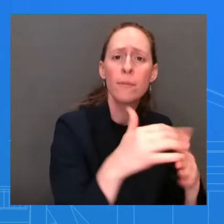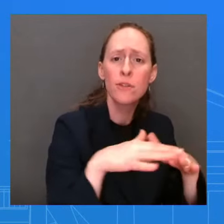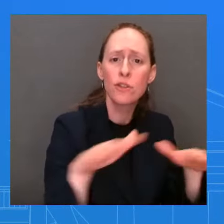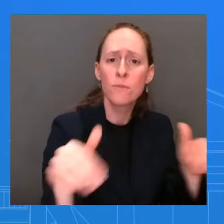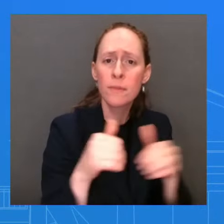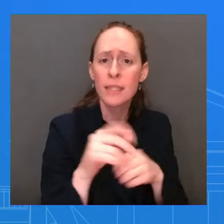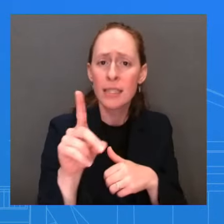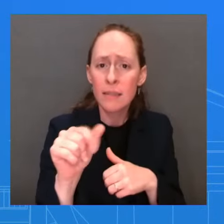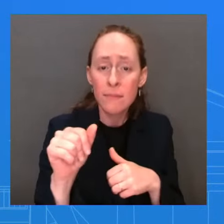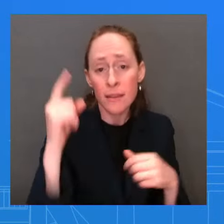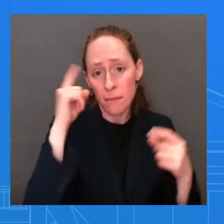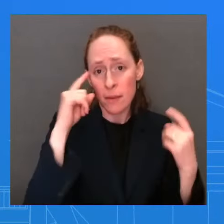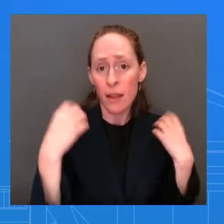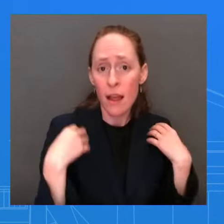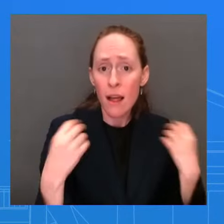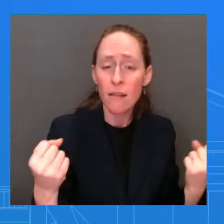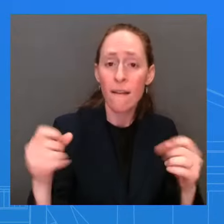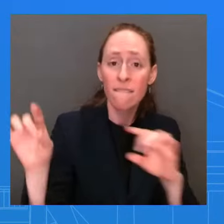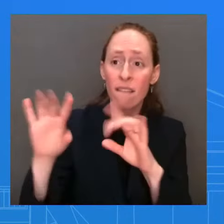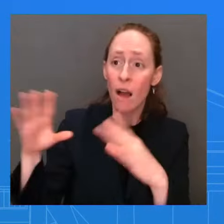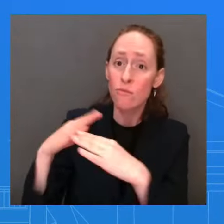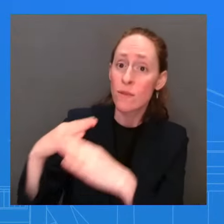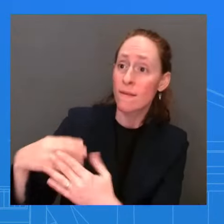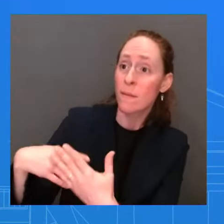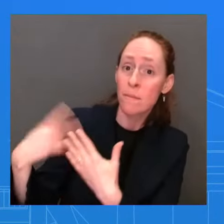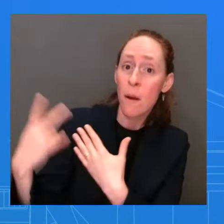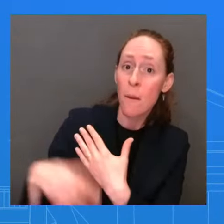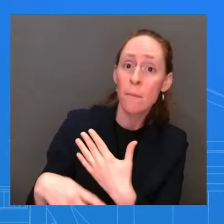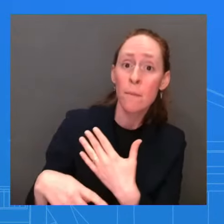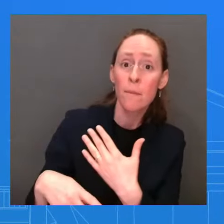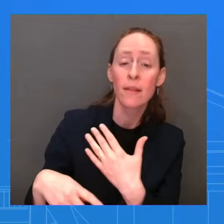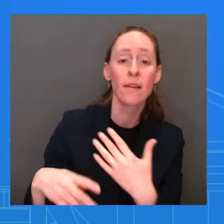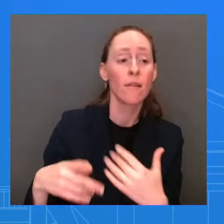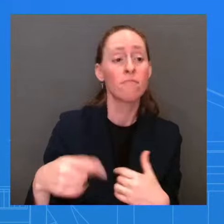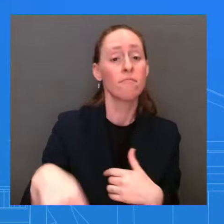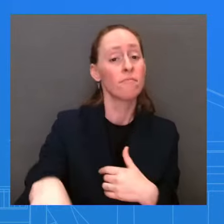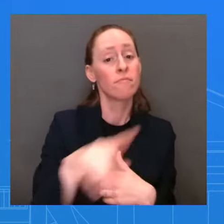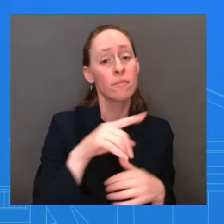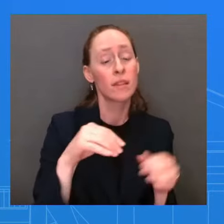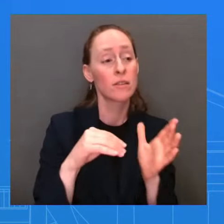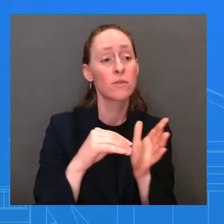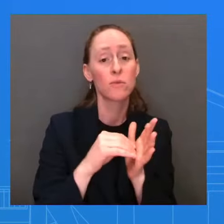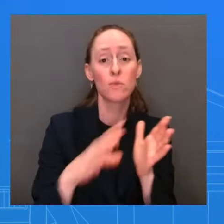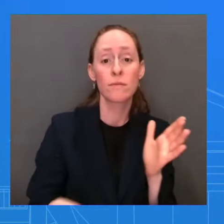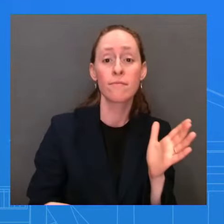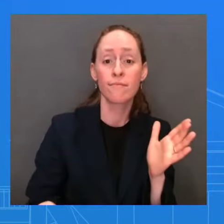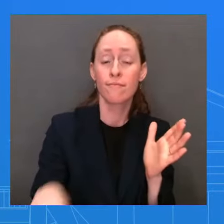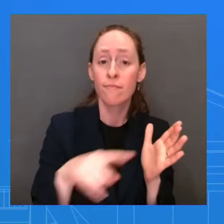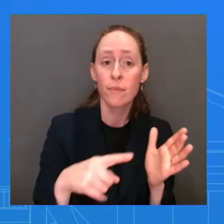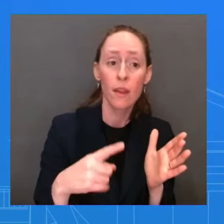eliminate student debt relief for more than 40 million Americans, and make college more expensive